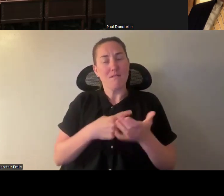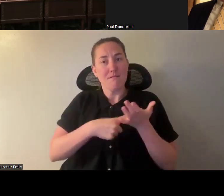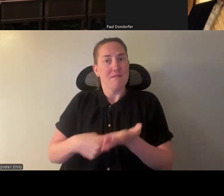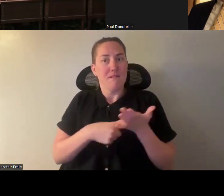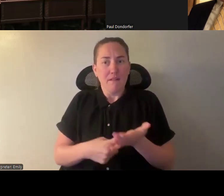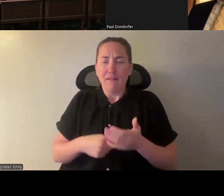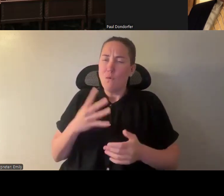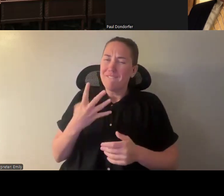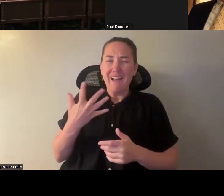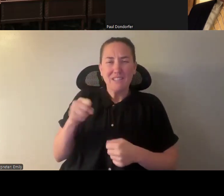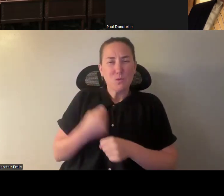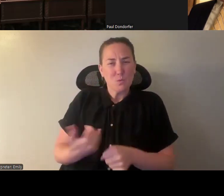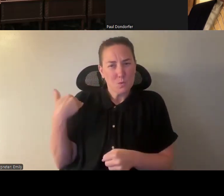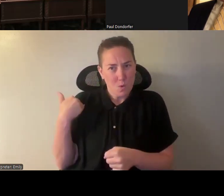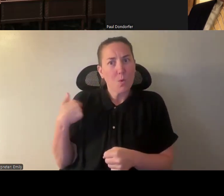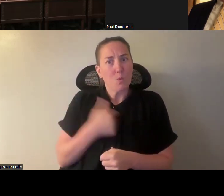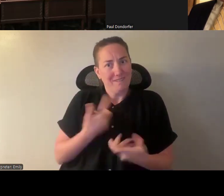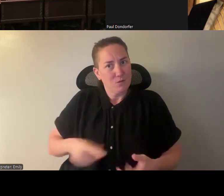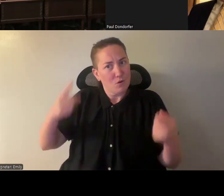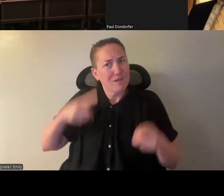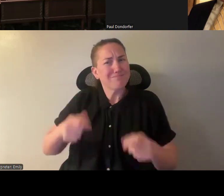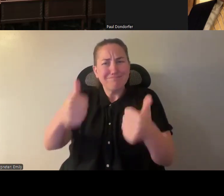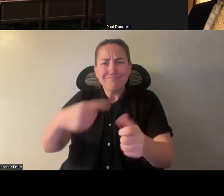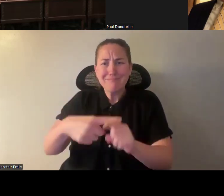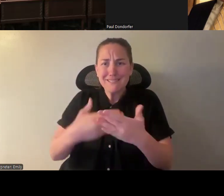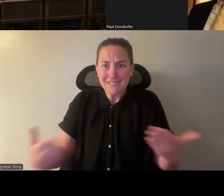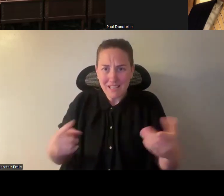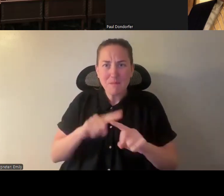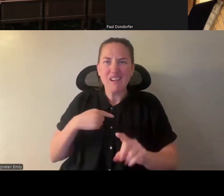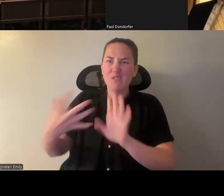five years ago and we agreed that that was a good thing and now we're taking it away with